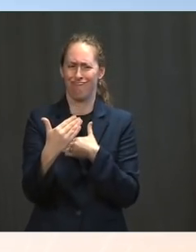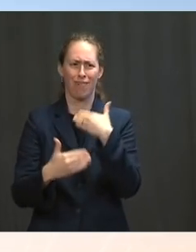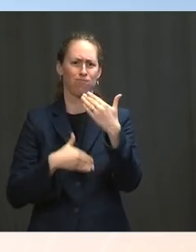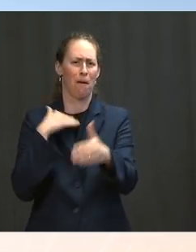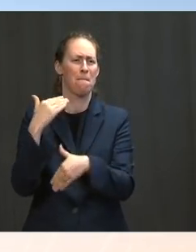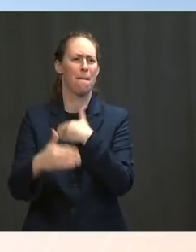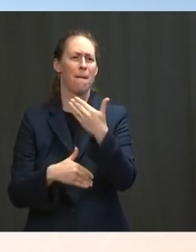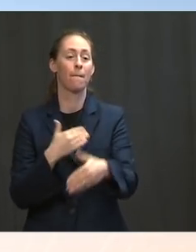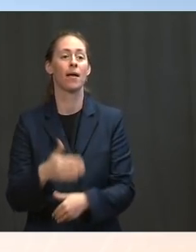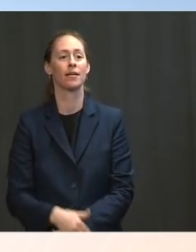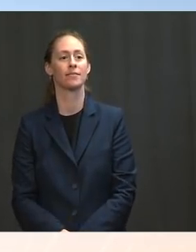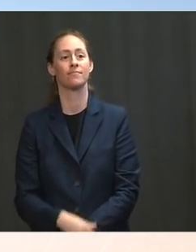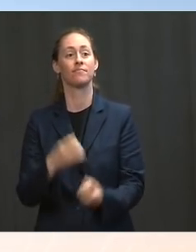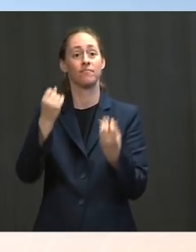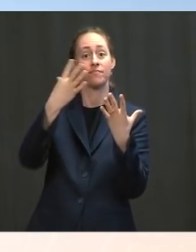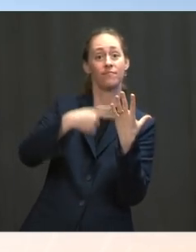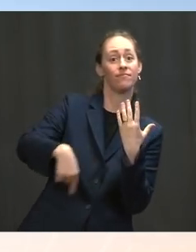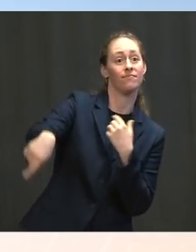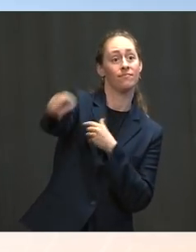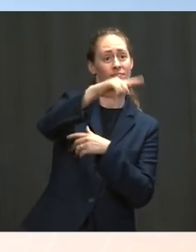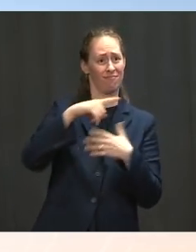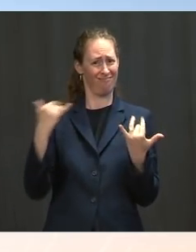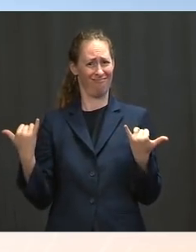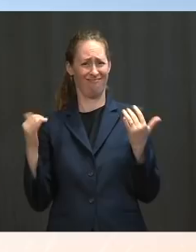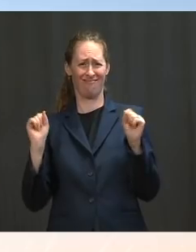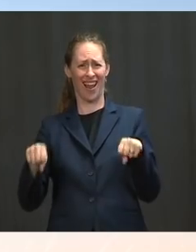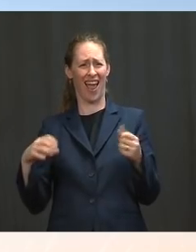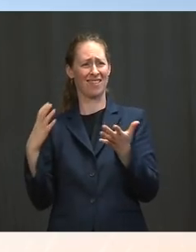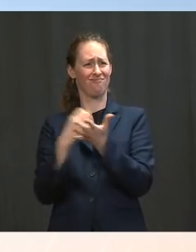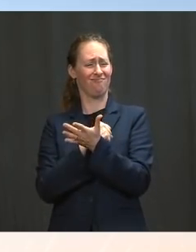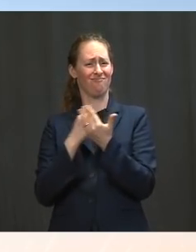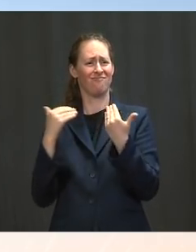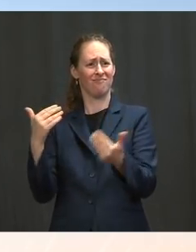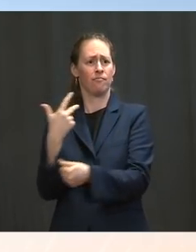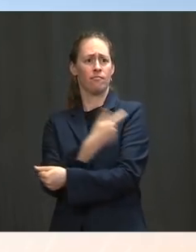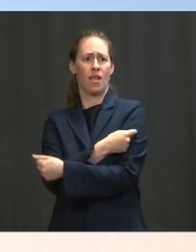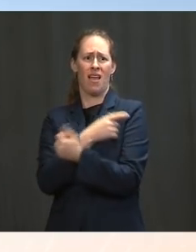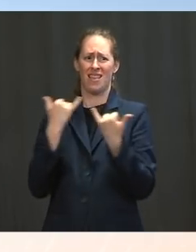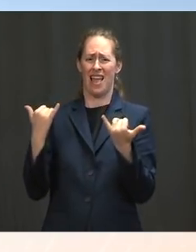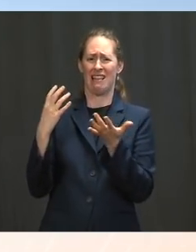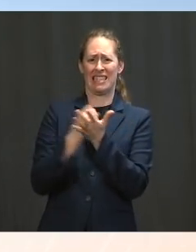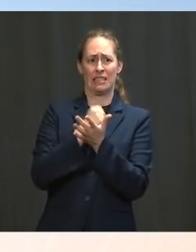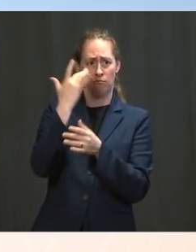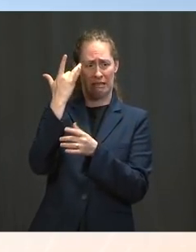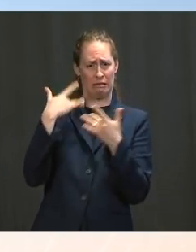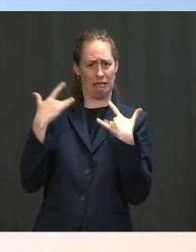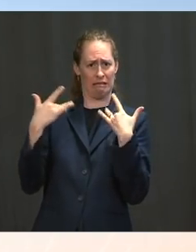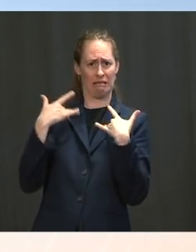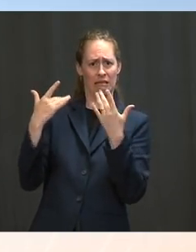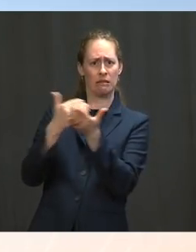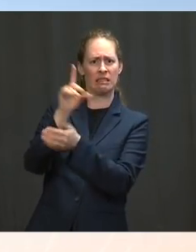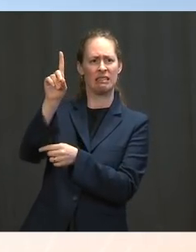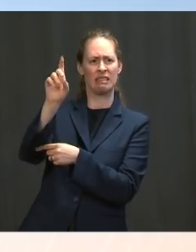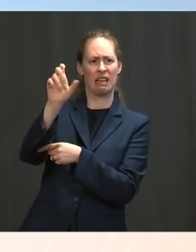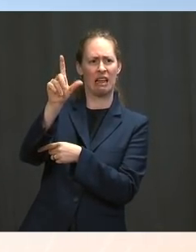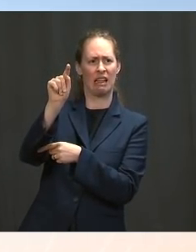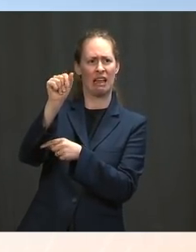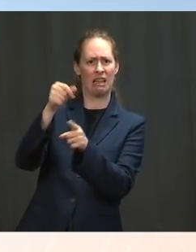especially as the Delta variant continues to grow among unvaccinated people across the country. By the end of the week, the United States will be